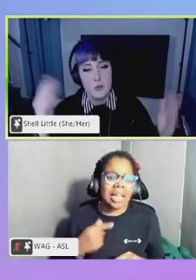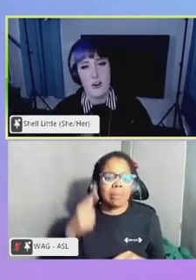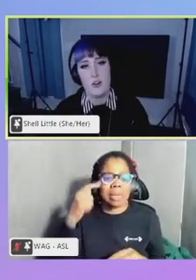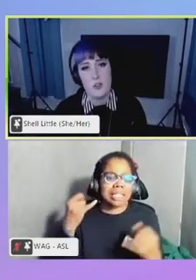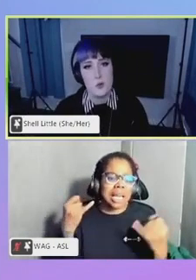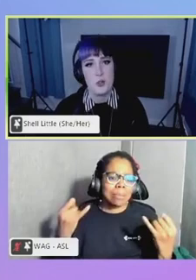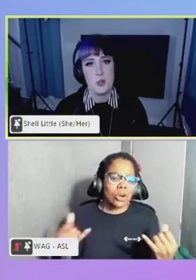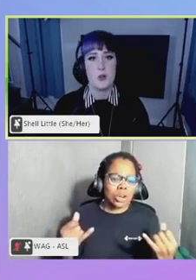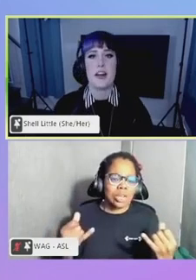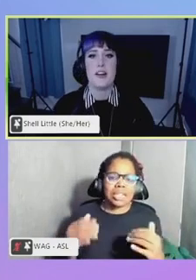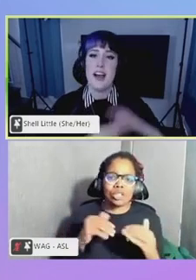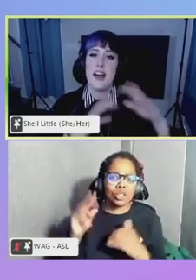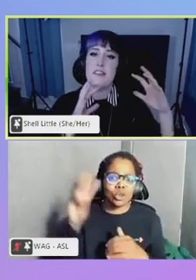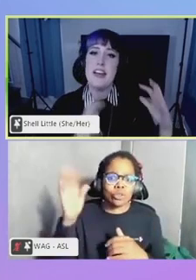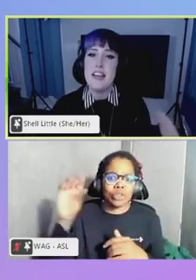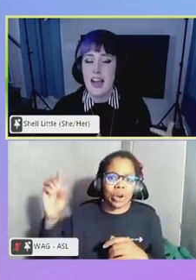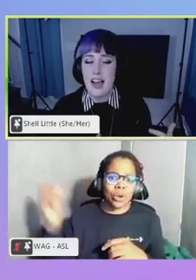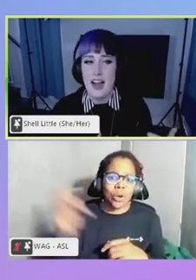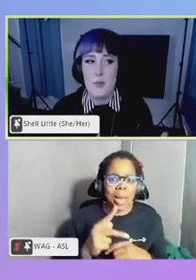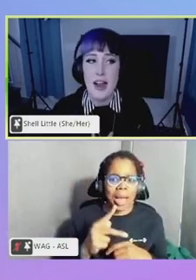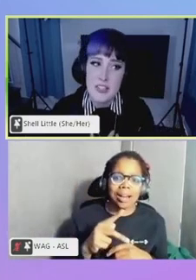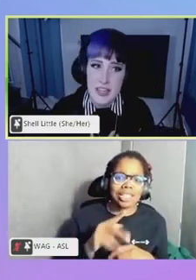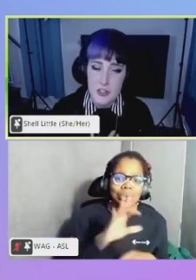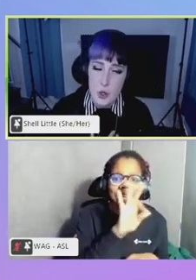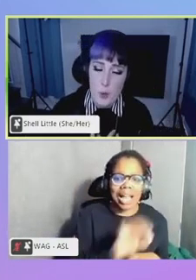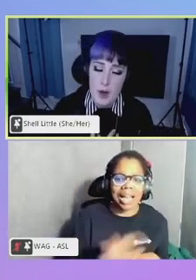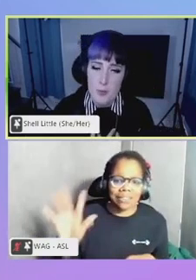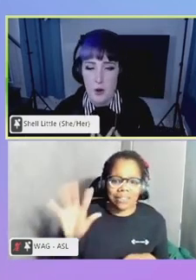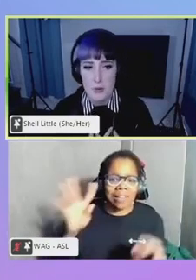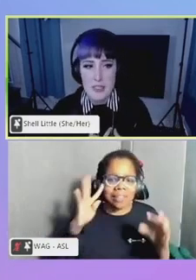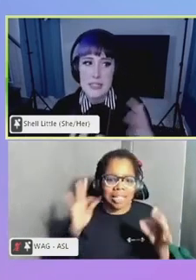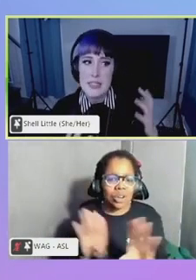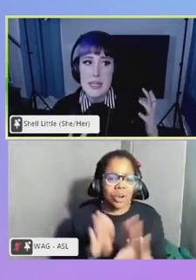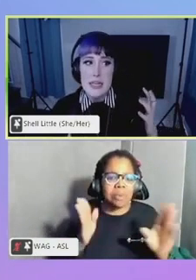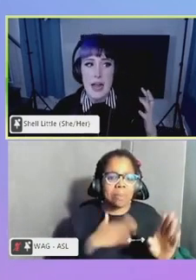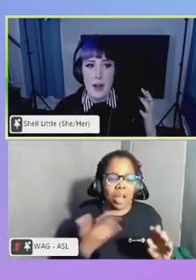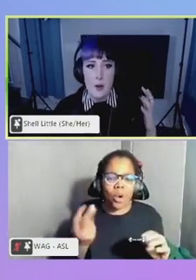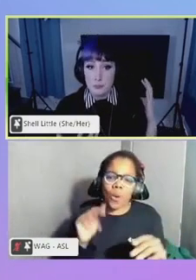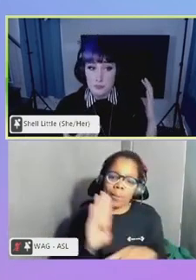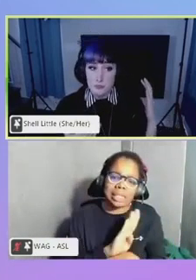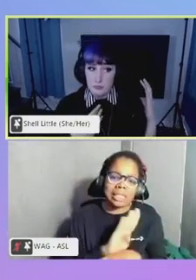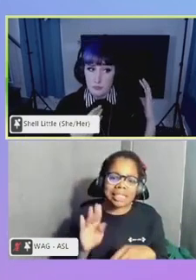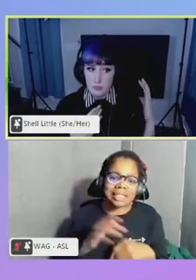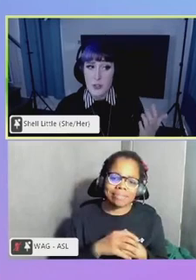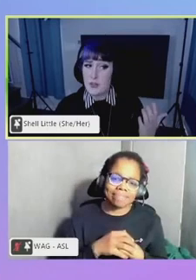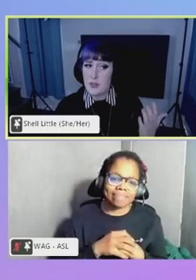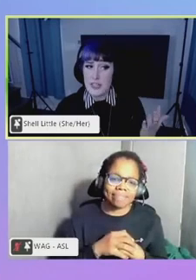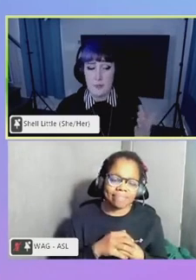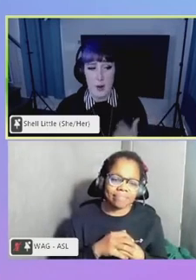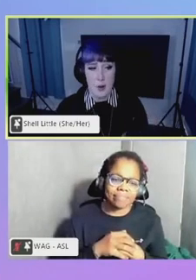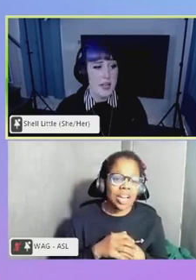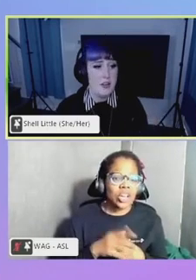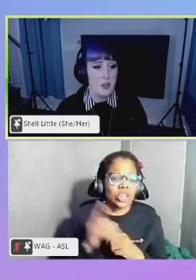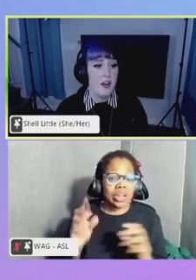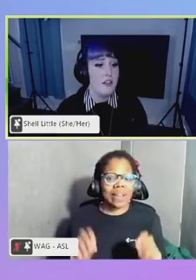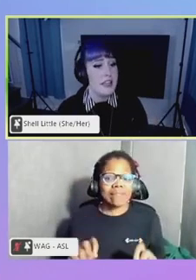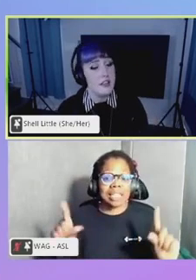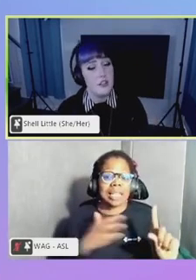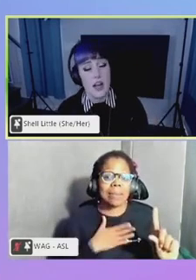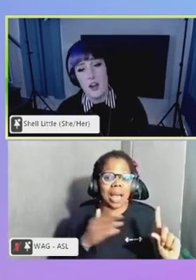Look into, you know, resources that potentially your work has. There are resources for you. And I encourage you to